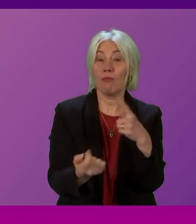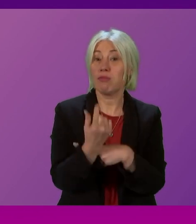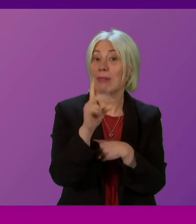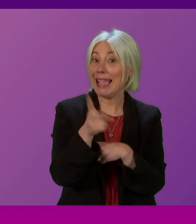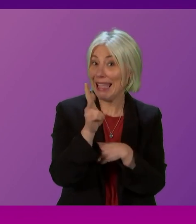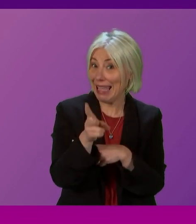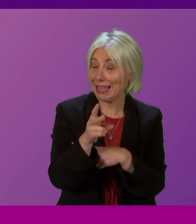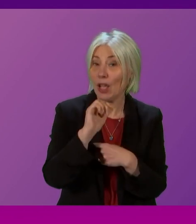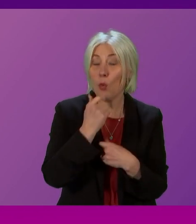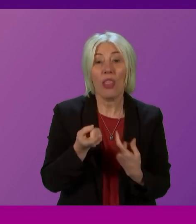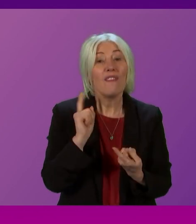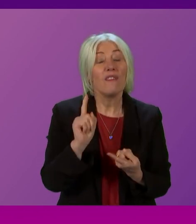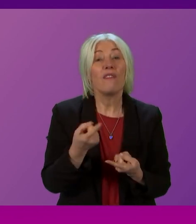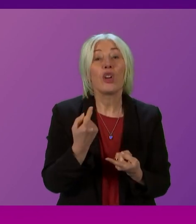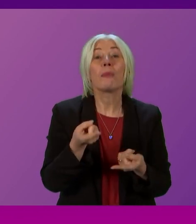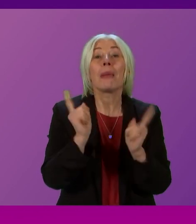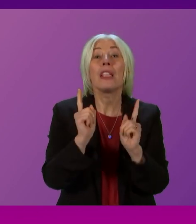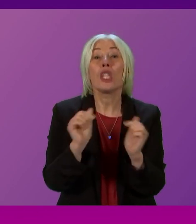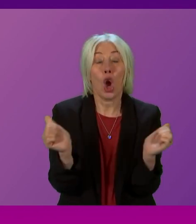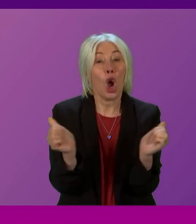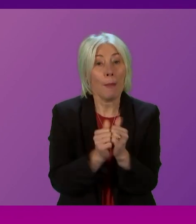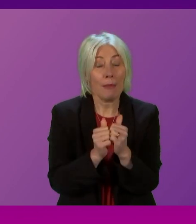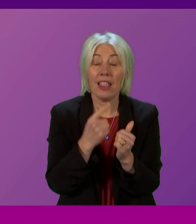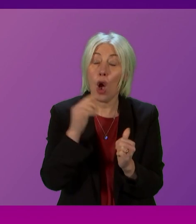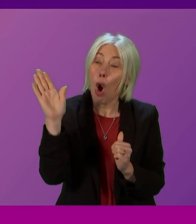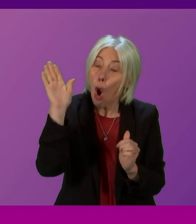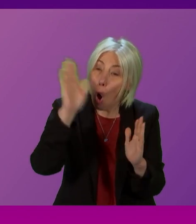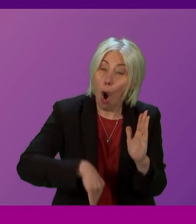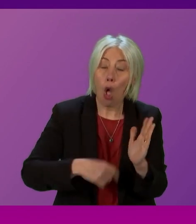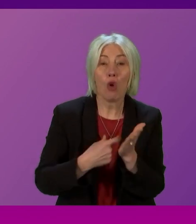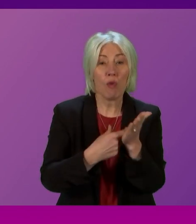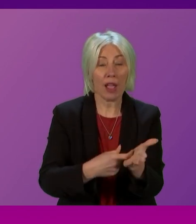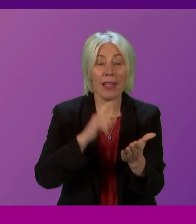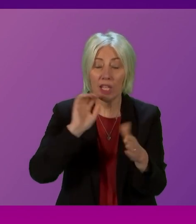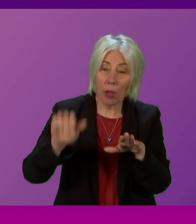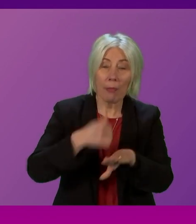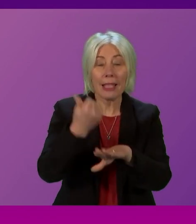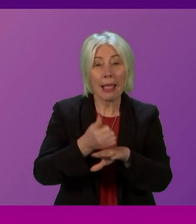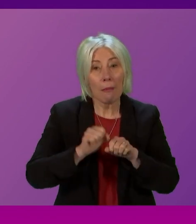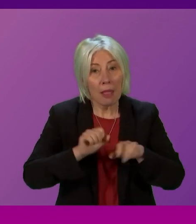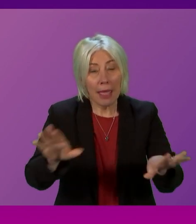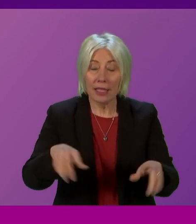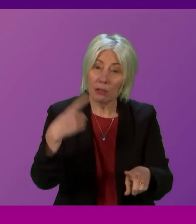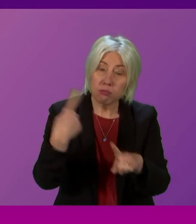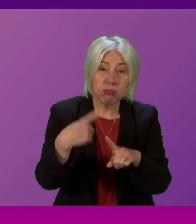Will the First Minister give a commitment today that all the recommendations will be implemented as a matter of the utmost urgency?